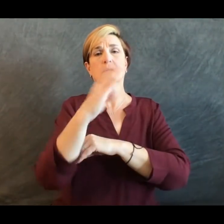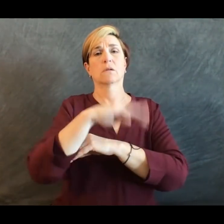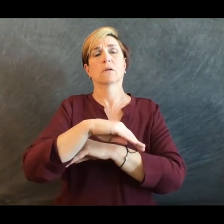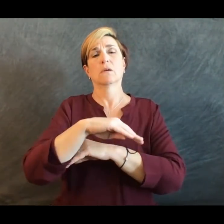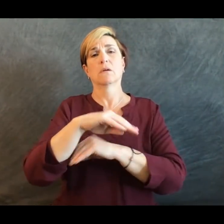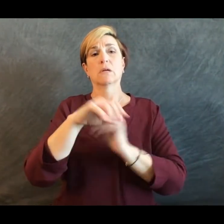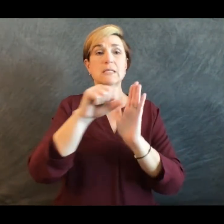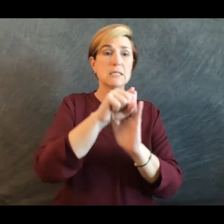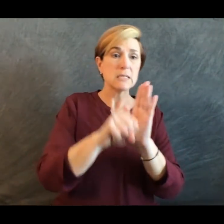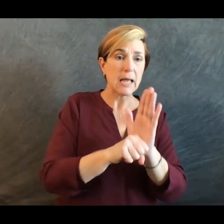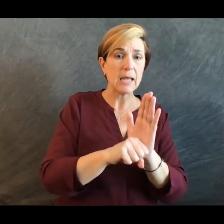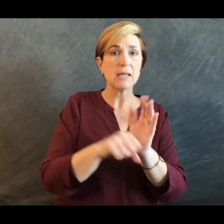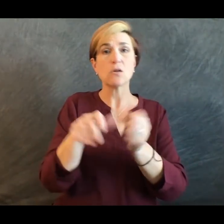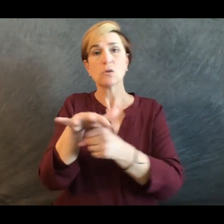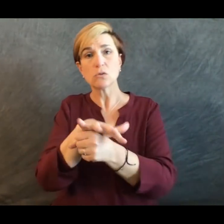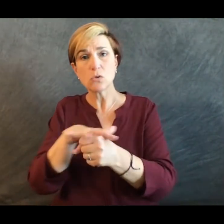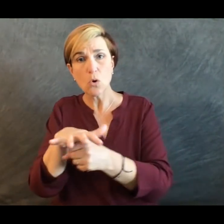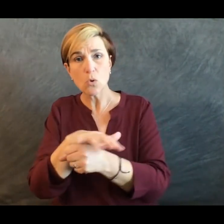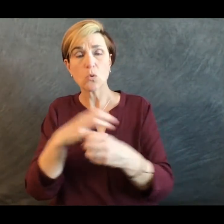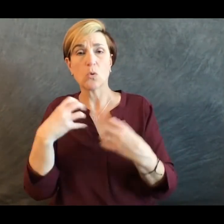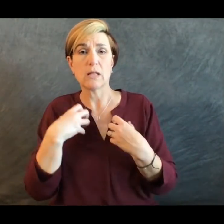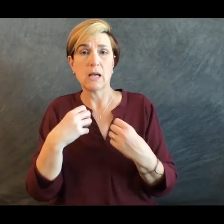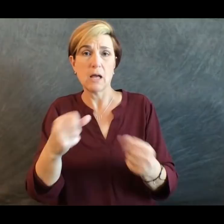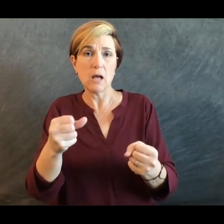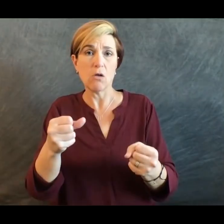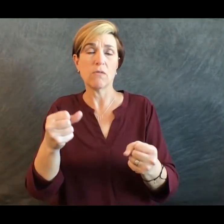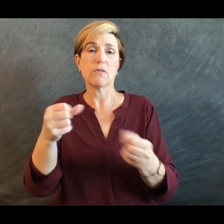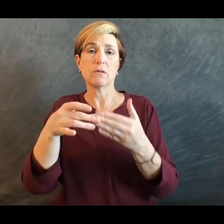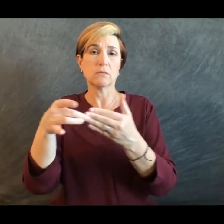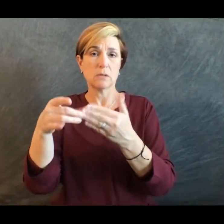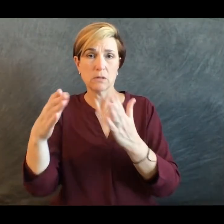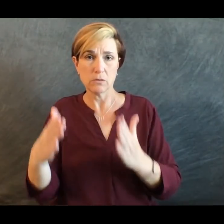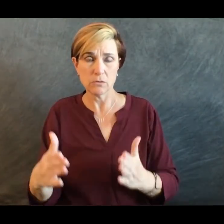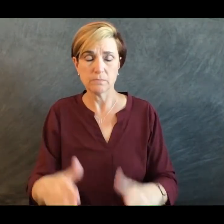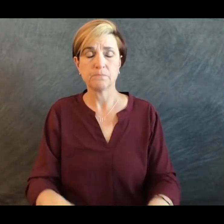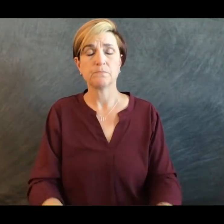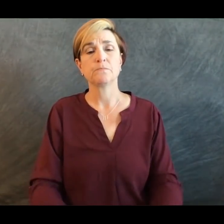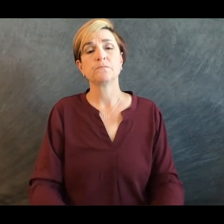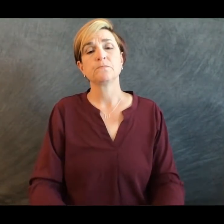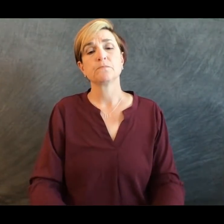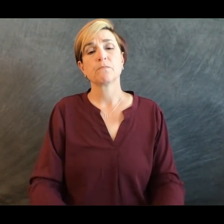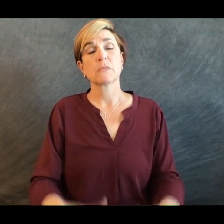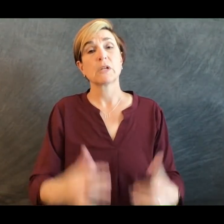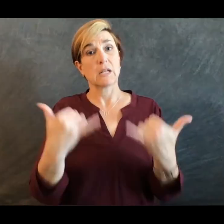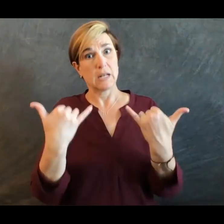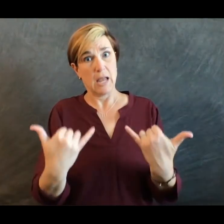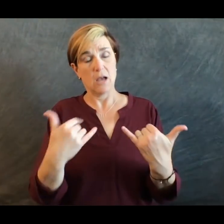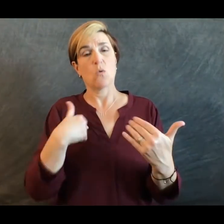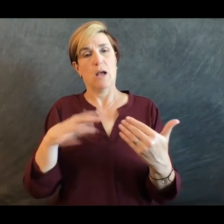and mr. president allow me to add my my thanks and admiration to all of the